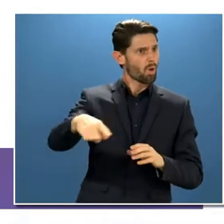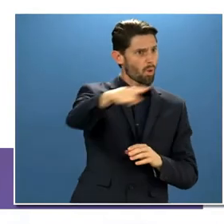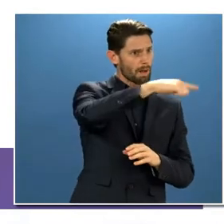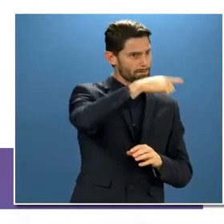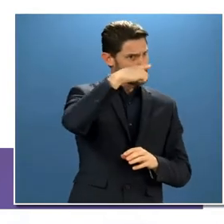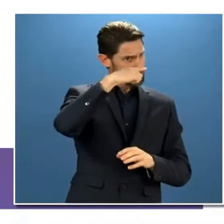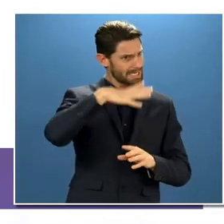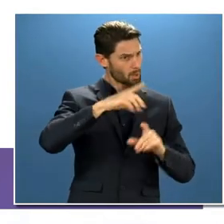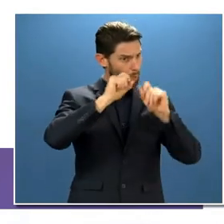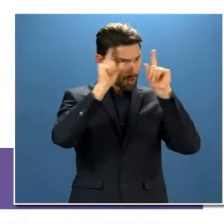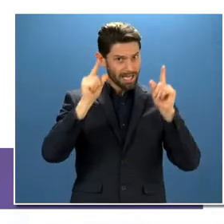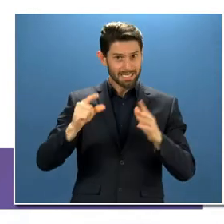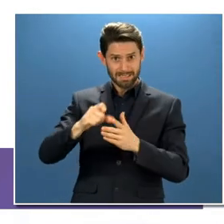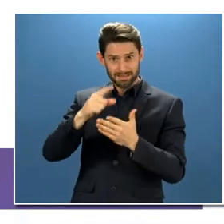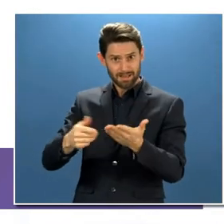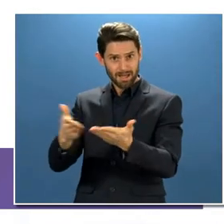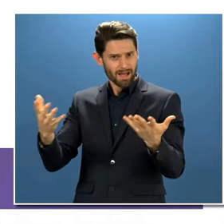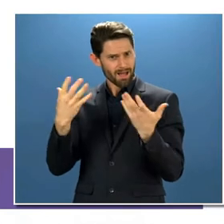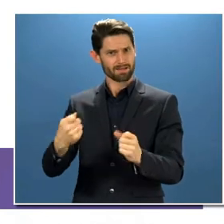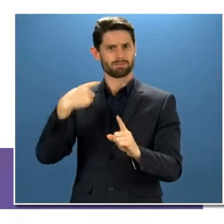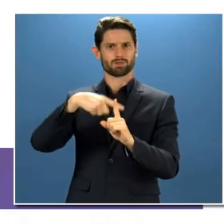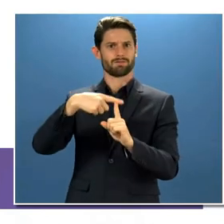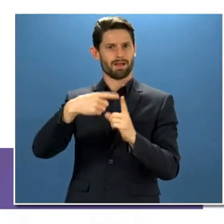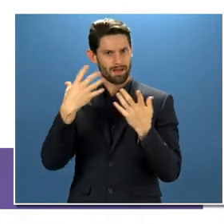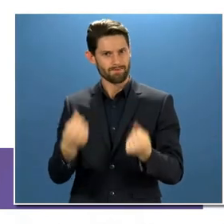What people sometimes fail to understand or appreciate is a person having a